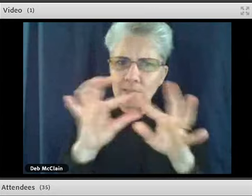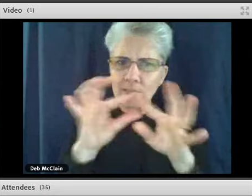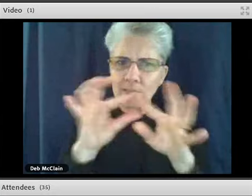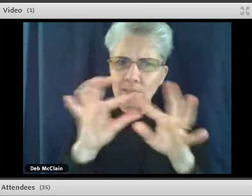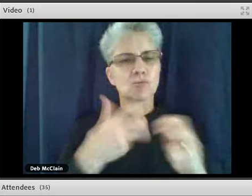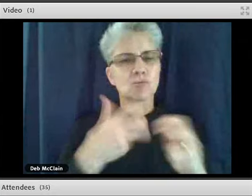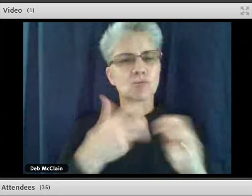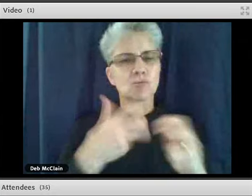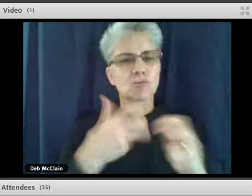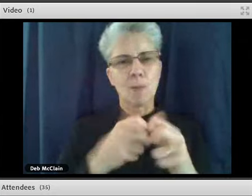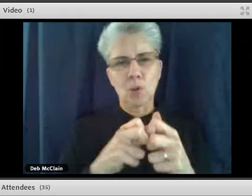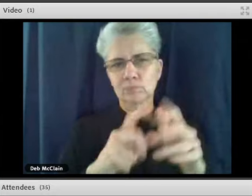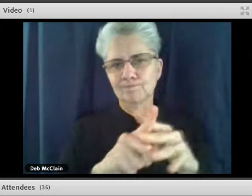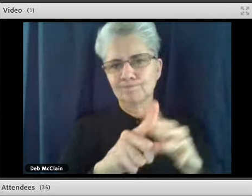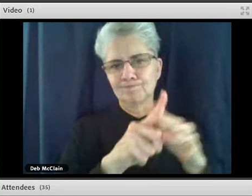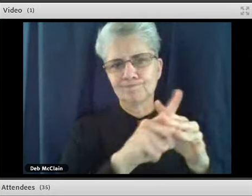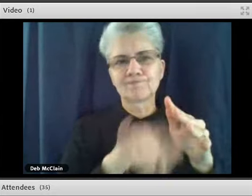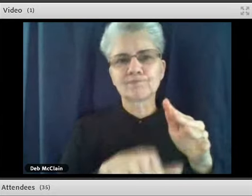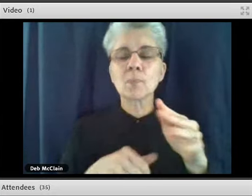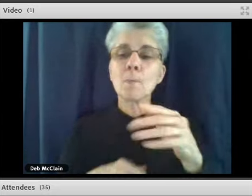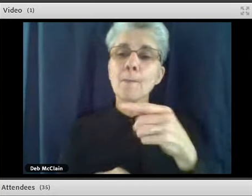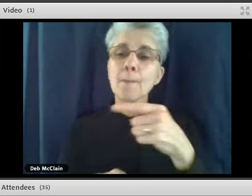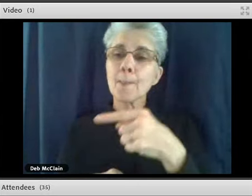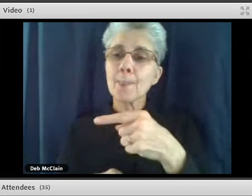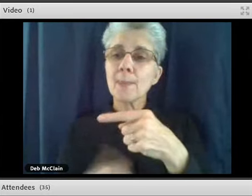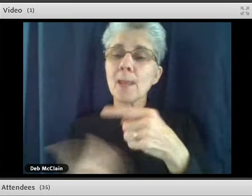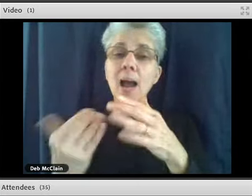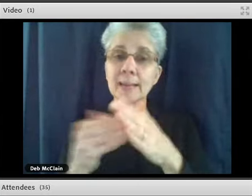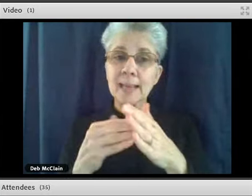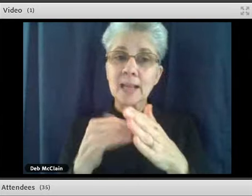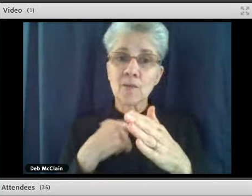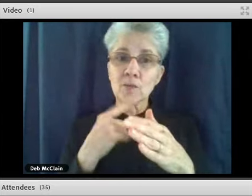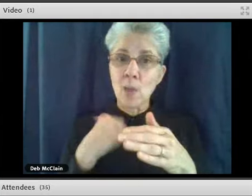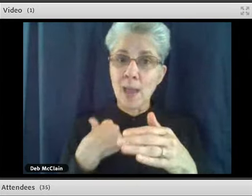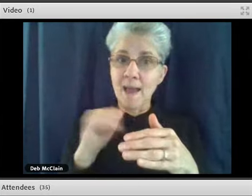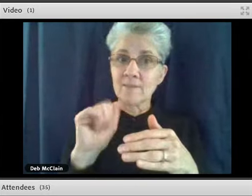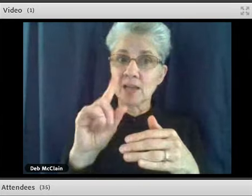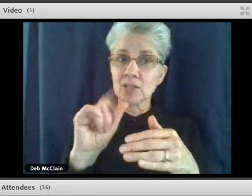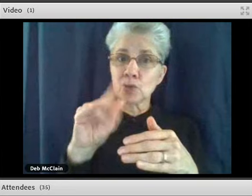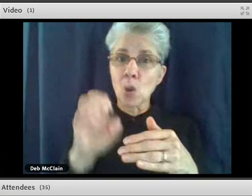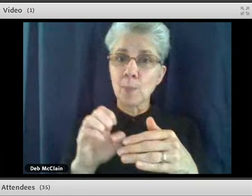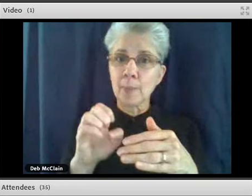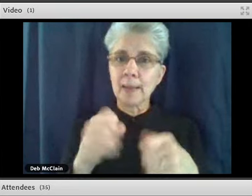Again, if you start with a good, clean Word document, it's so much less trouble. So, again, try --